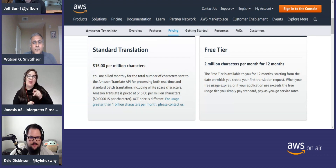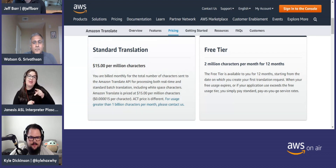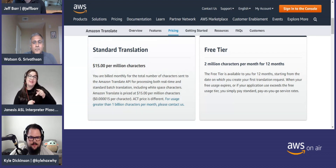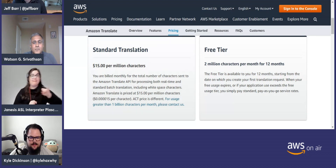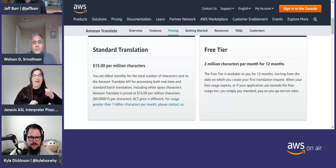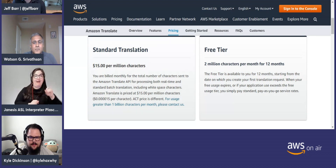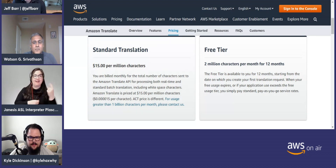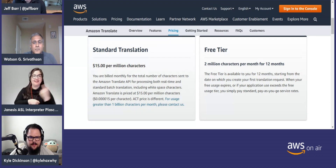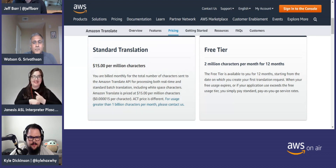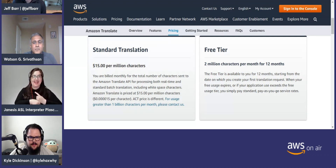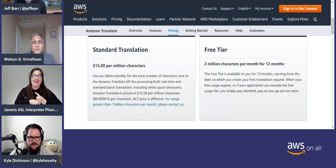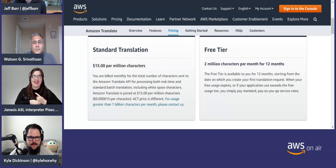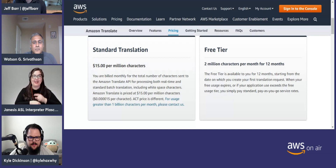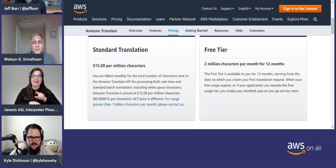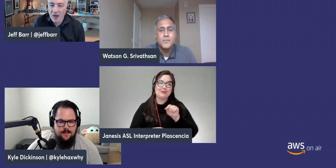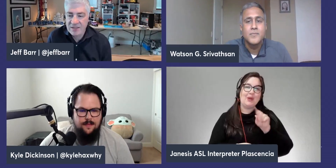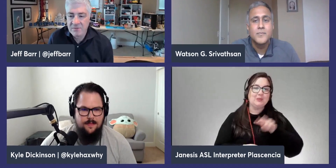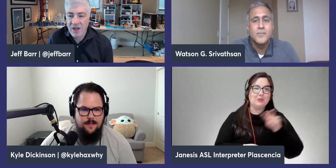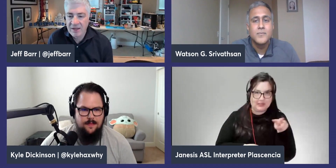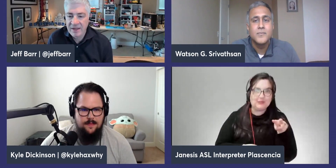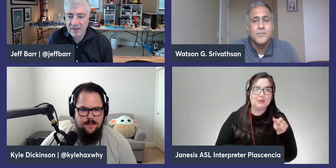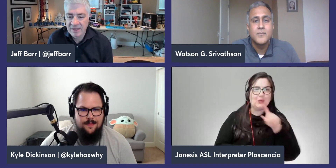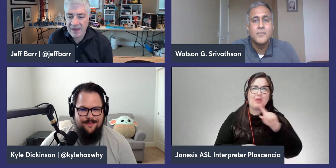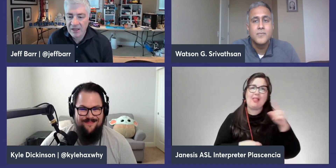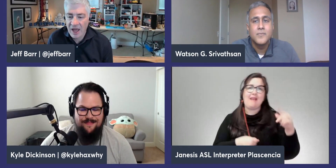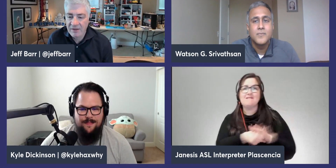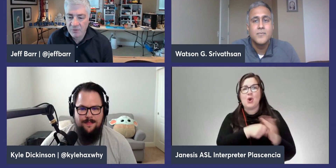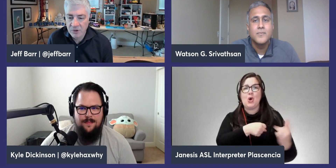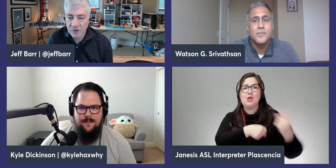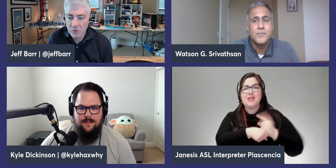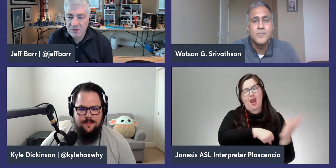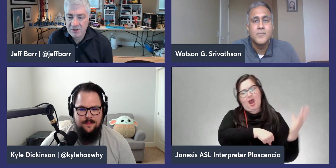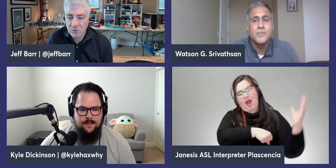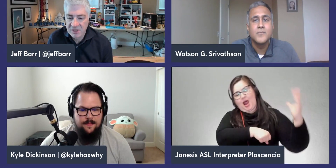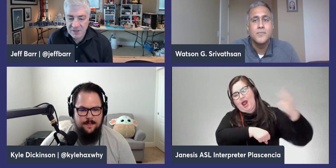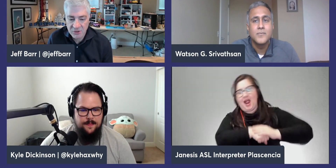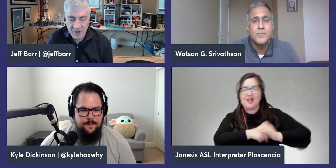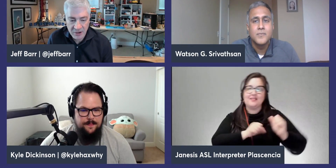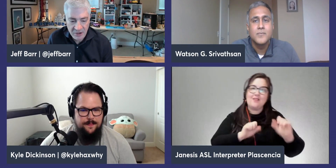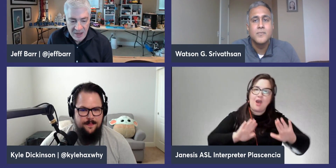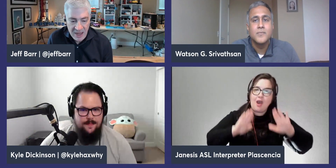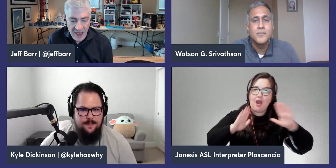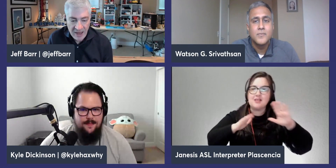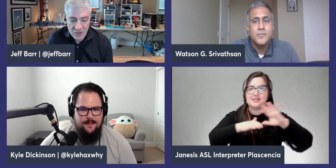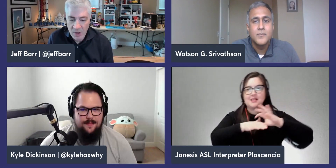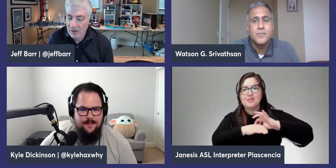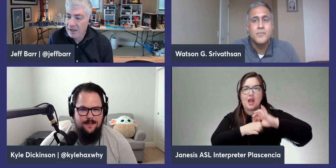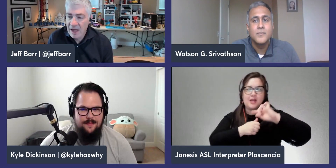and we've got a full day of awesome content in line for you. Hope to see you there as well.